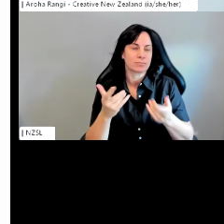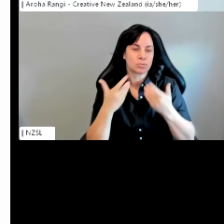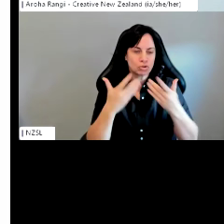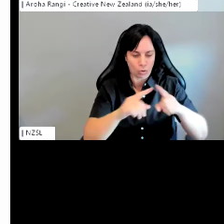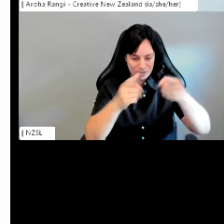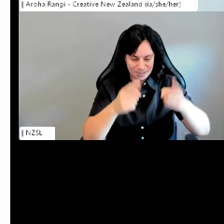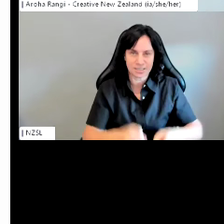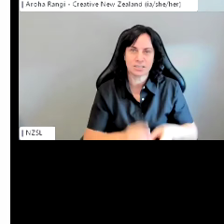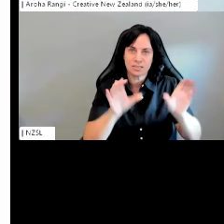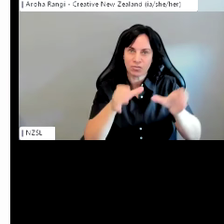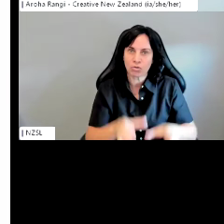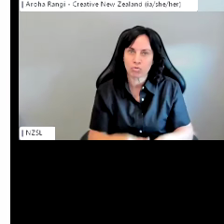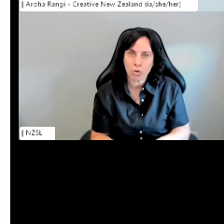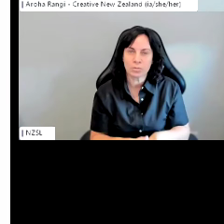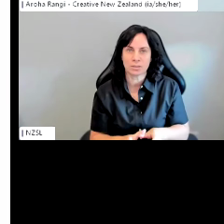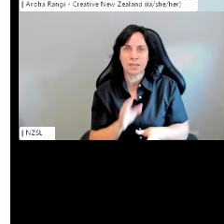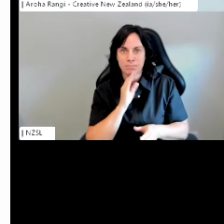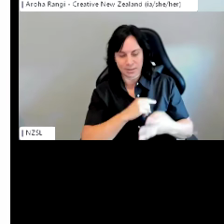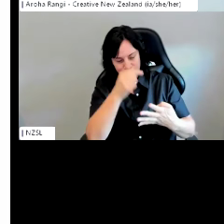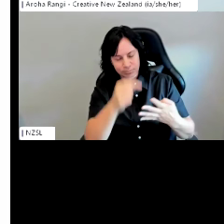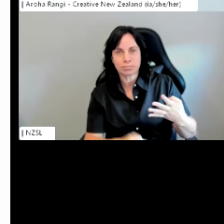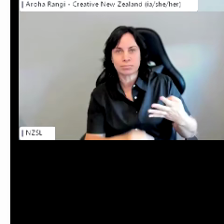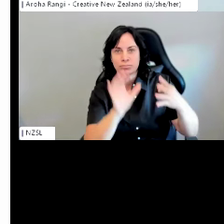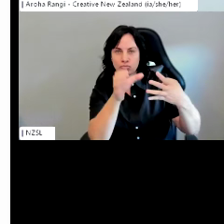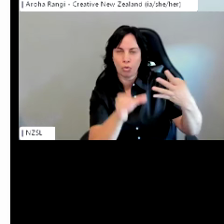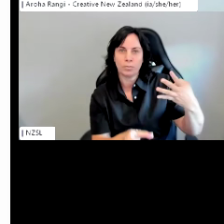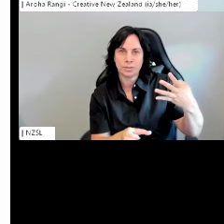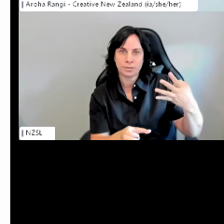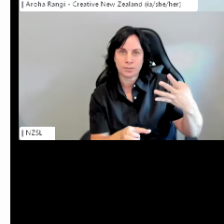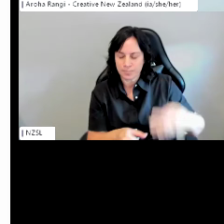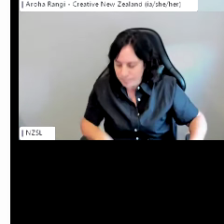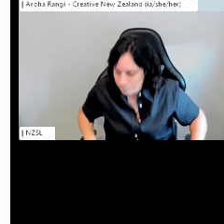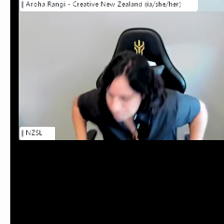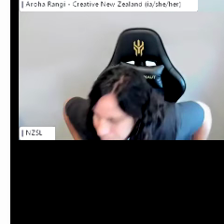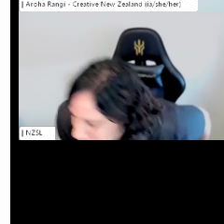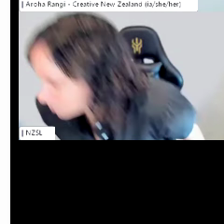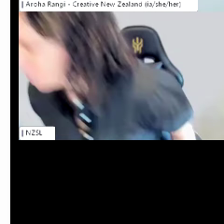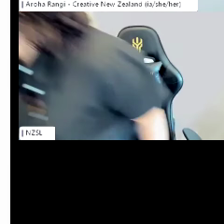missing a huge trick here, because that seems to be really, really high in the mix of people making